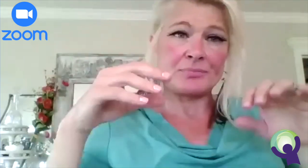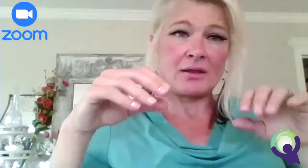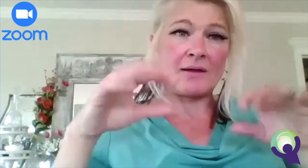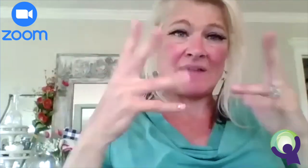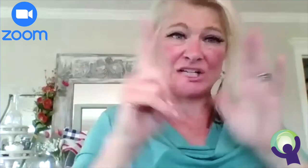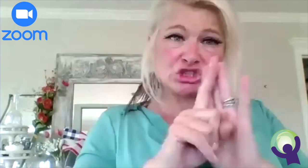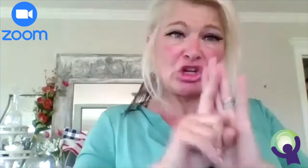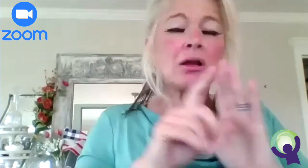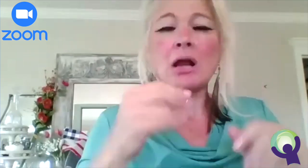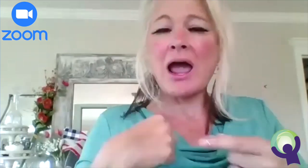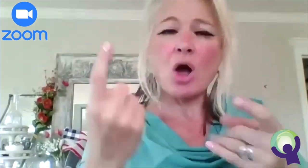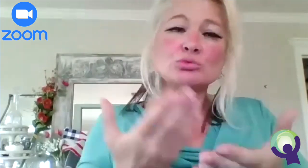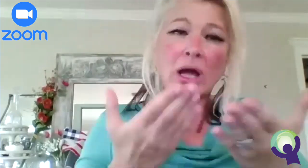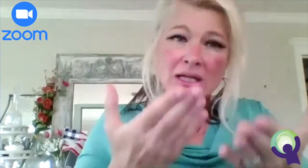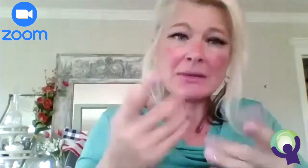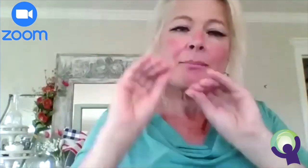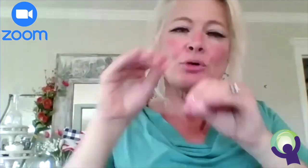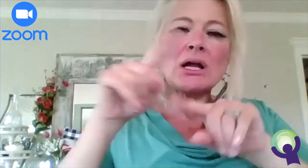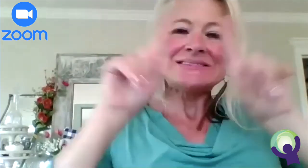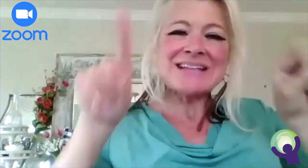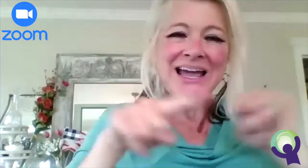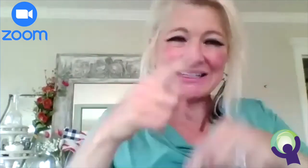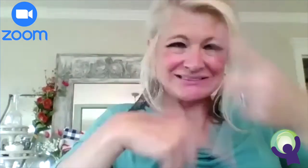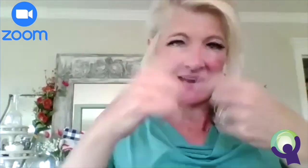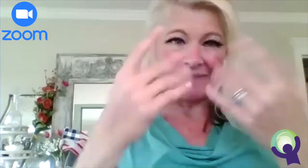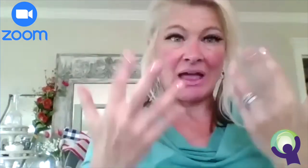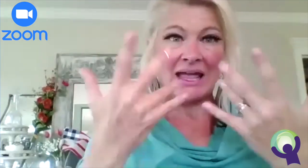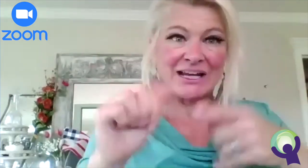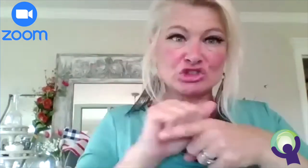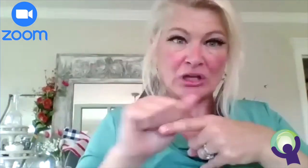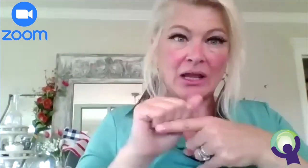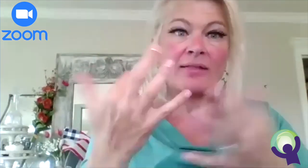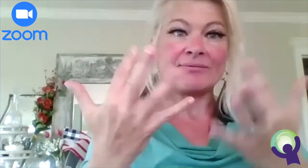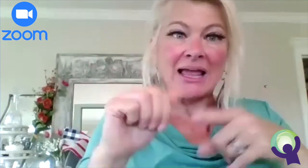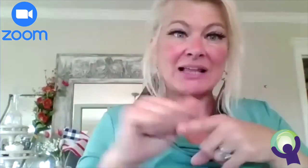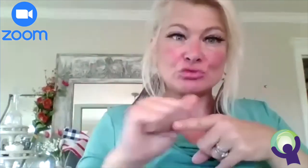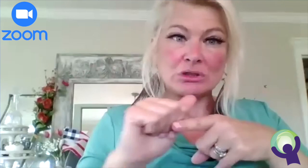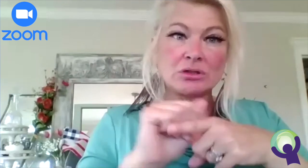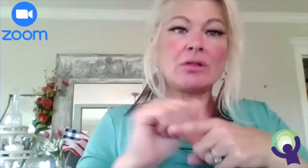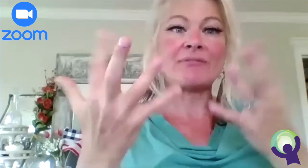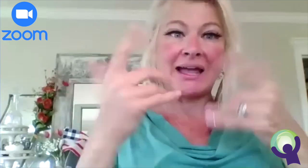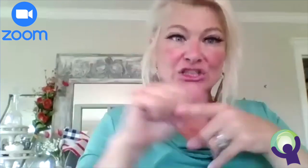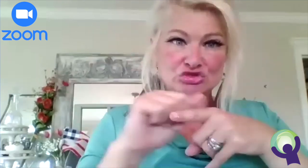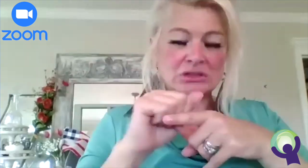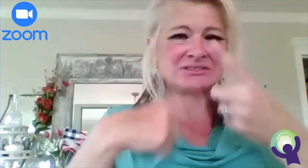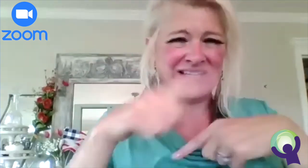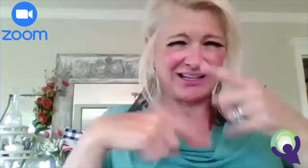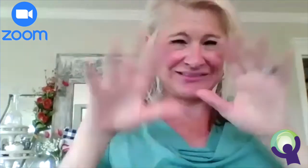may affect them too. For bells ringing or something, maybe have you know explaining what that